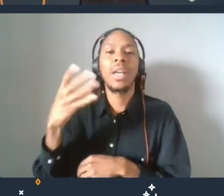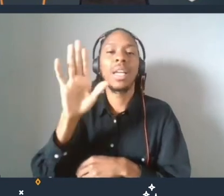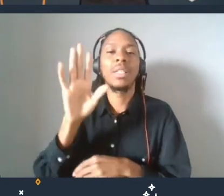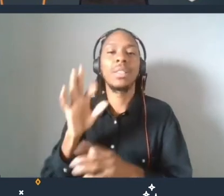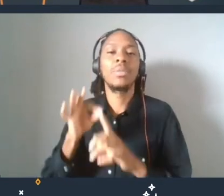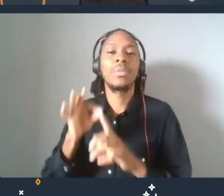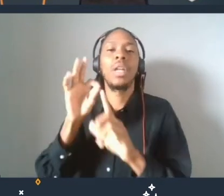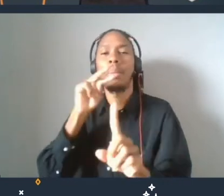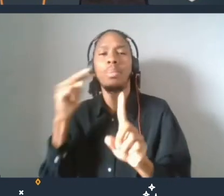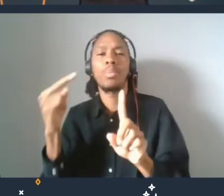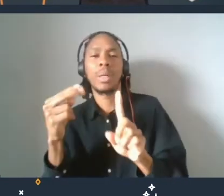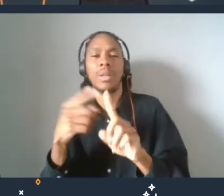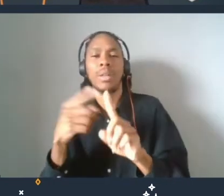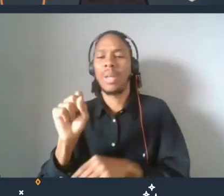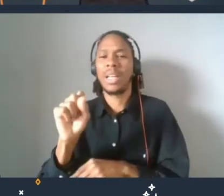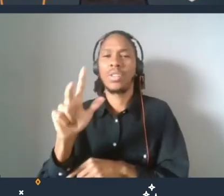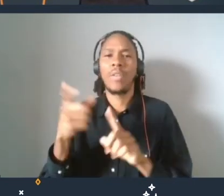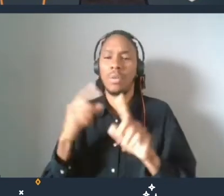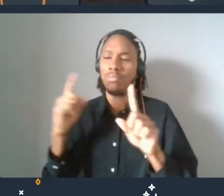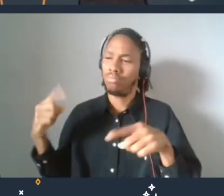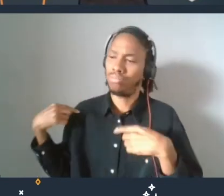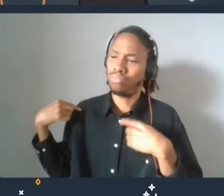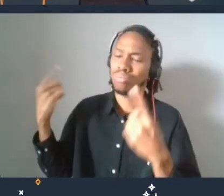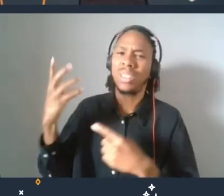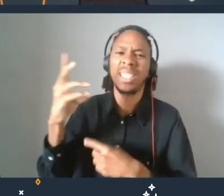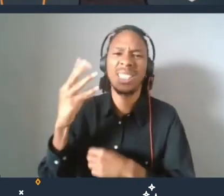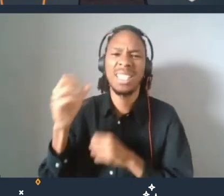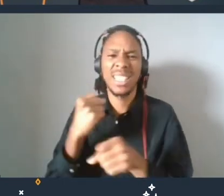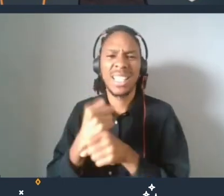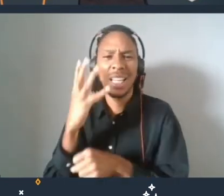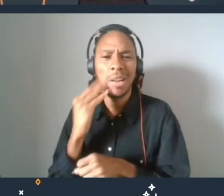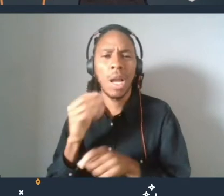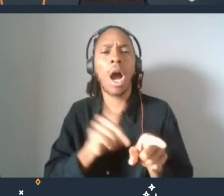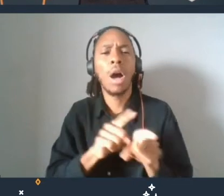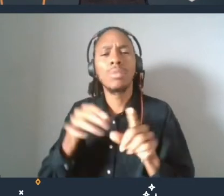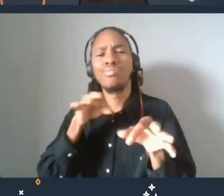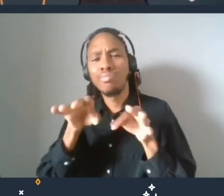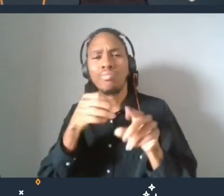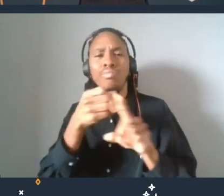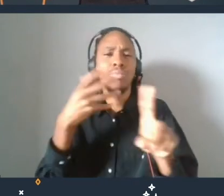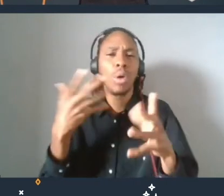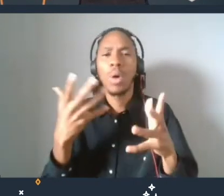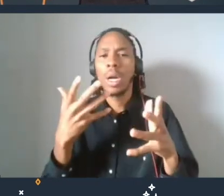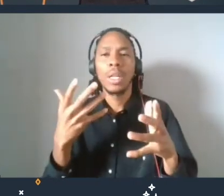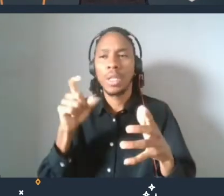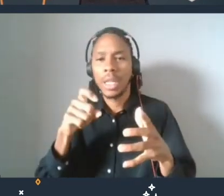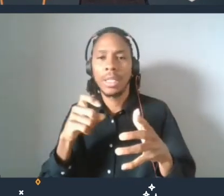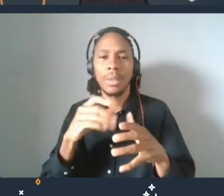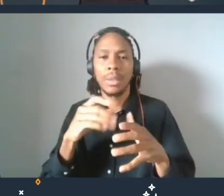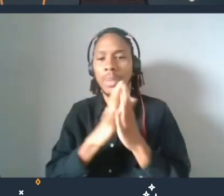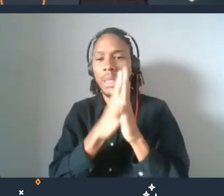over the last 16 years, as well as just talk through what it takes to become a data pi-oneer.